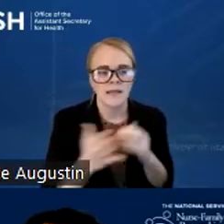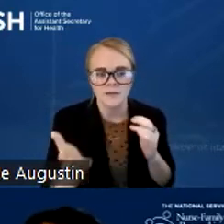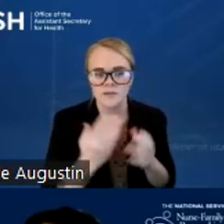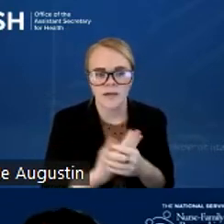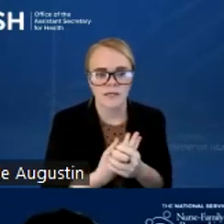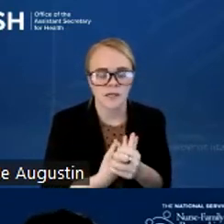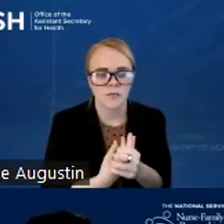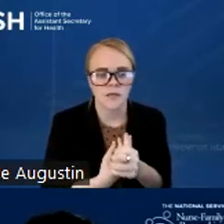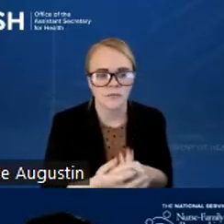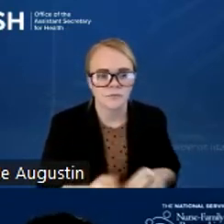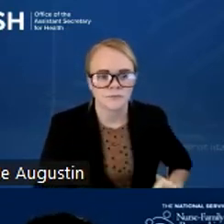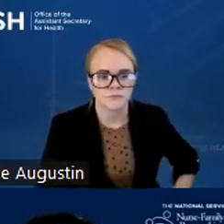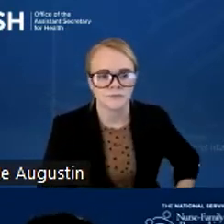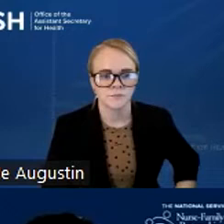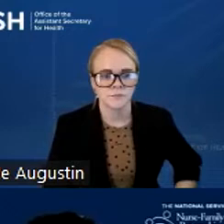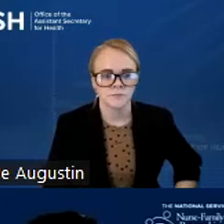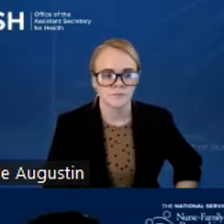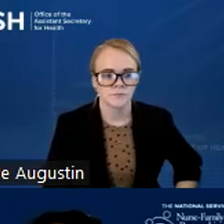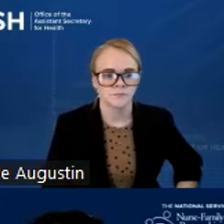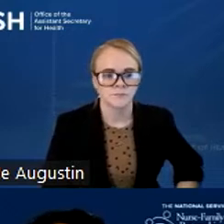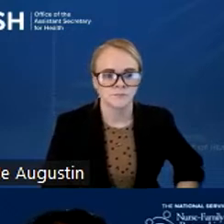Nellie, if it's okay, I'll start with you.